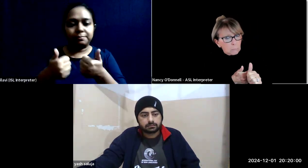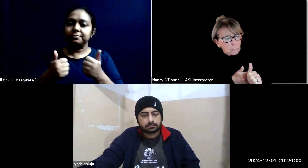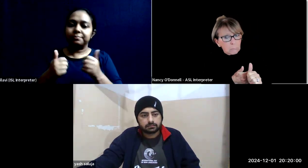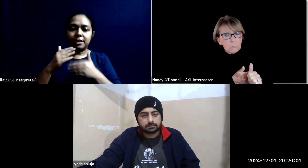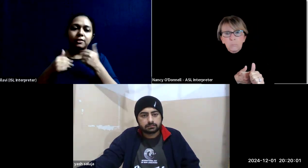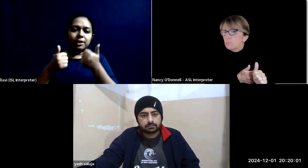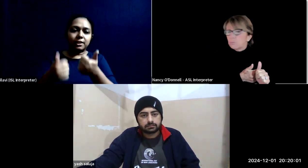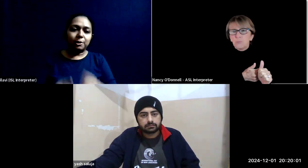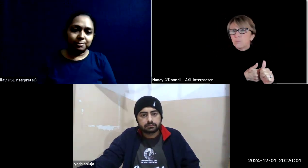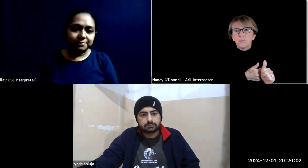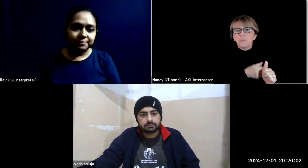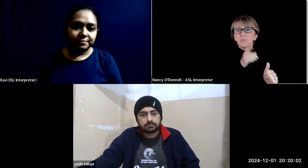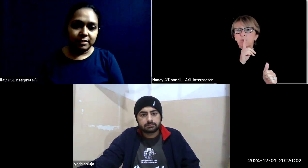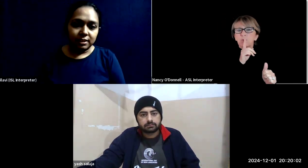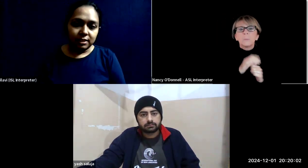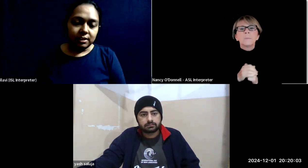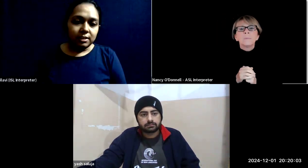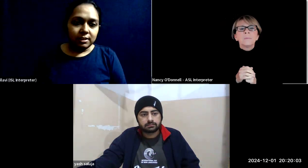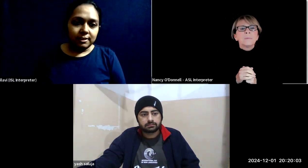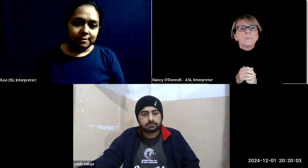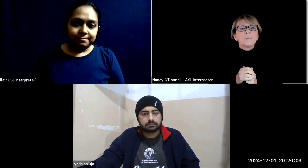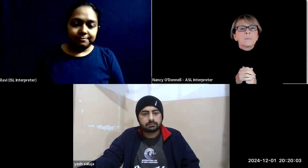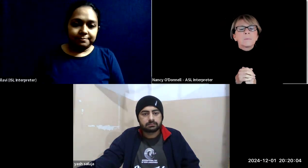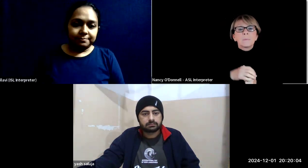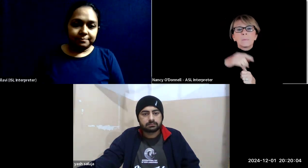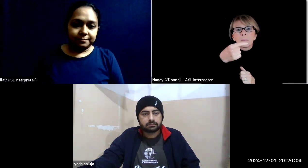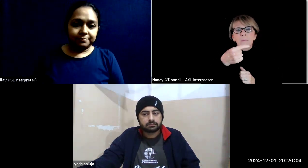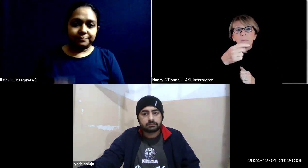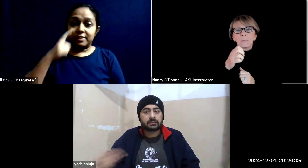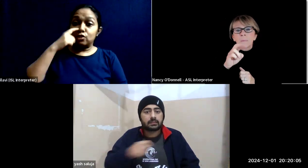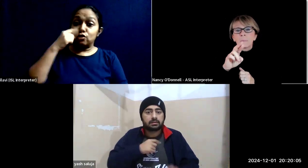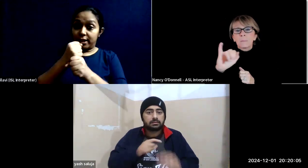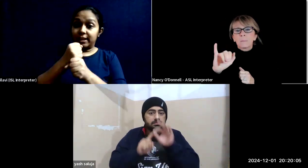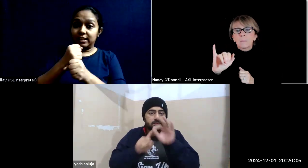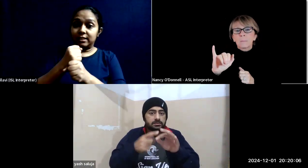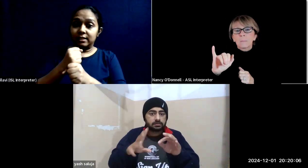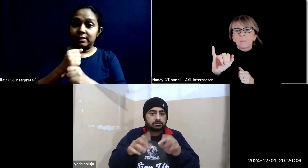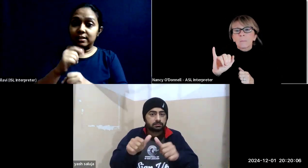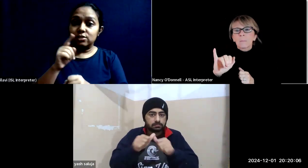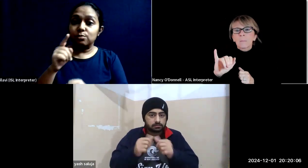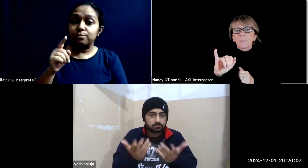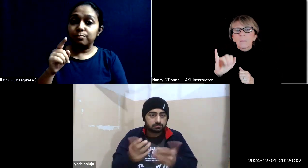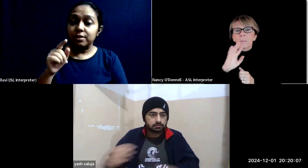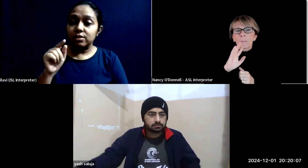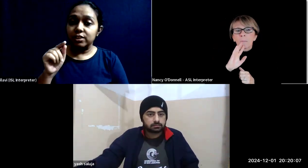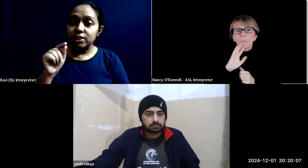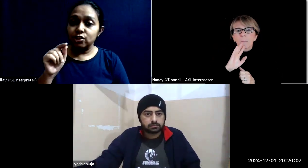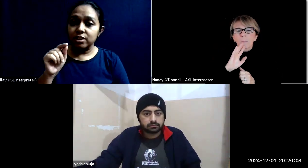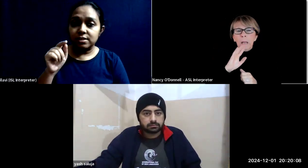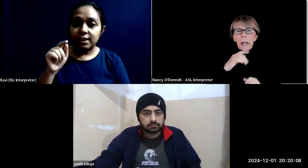Okay, I think we can carry on. [Geri speaking] This is Geri. I believe…